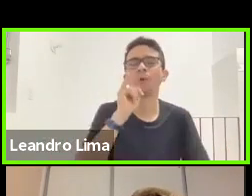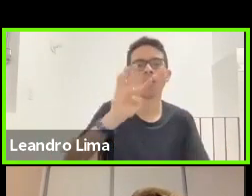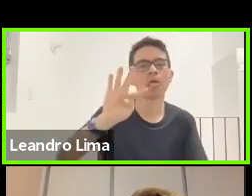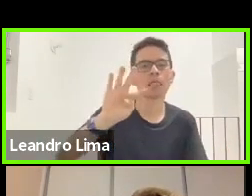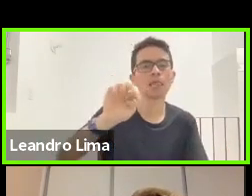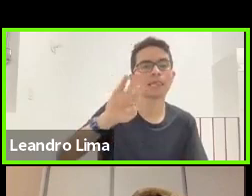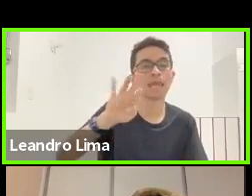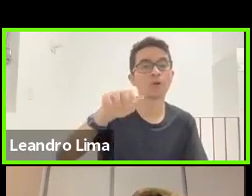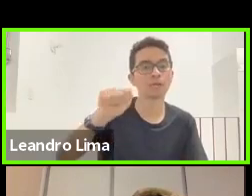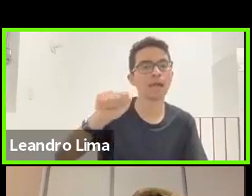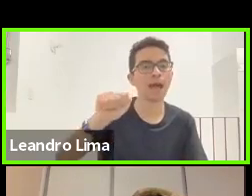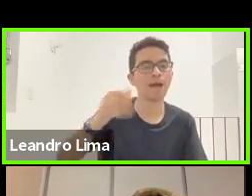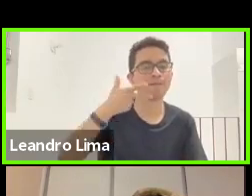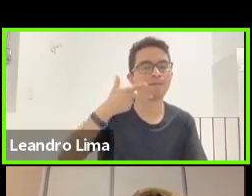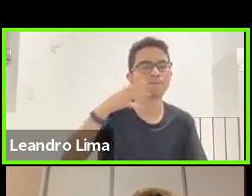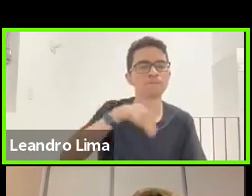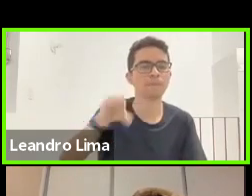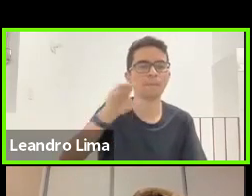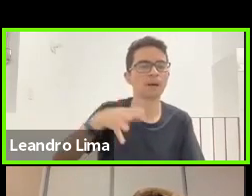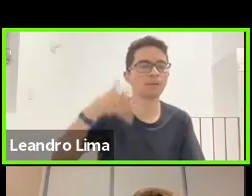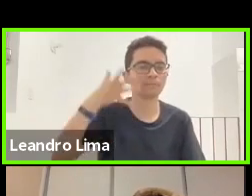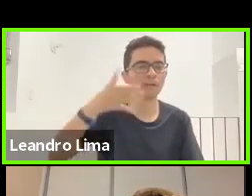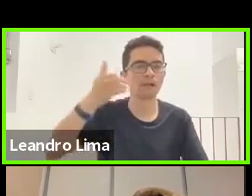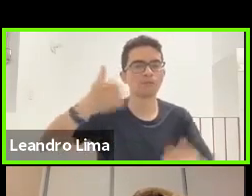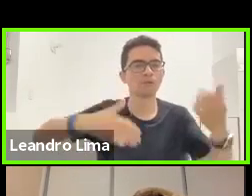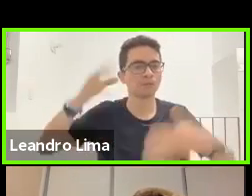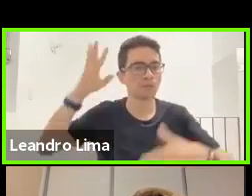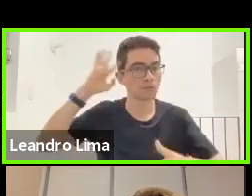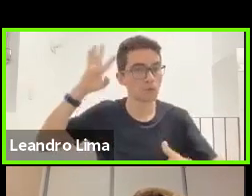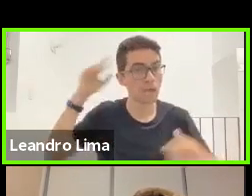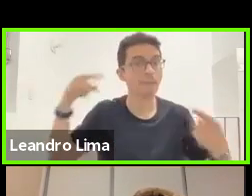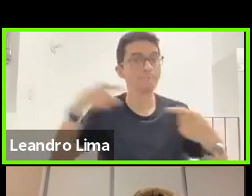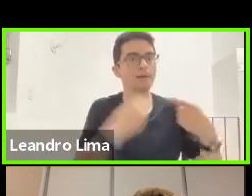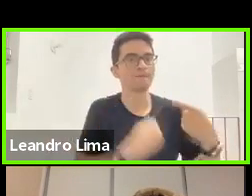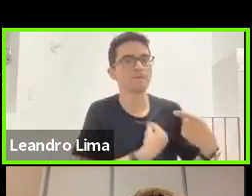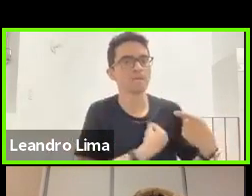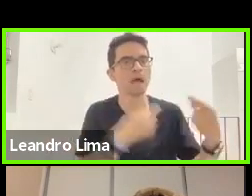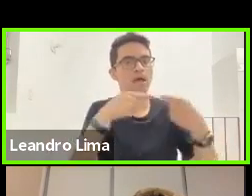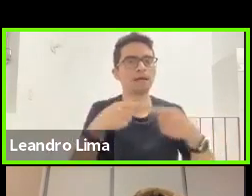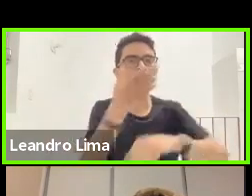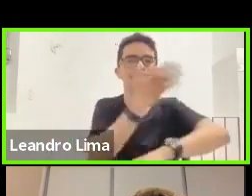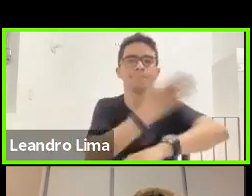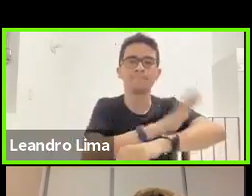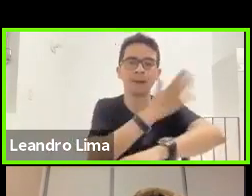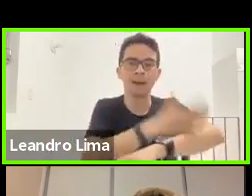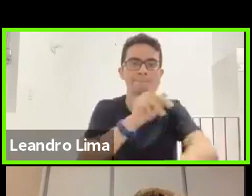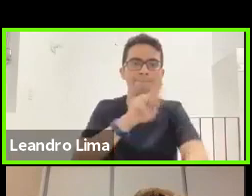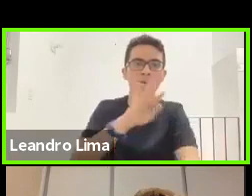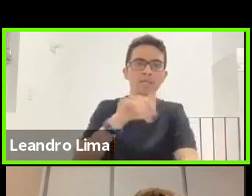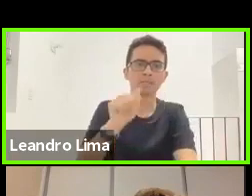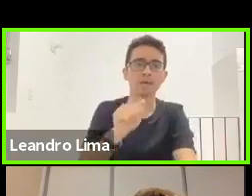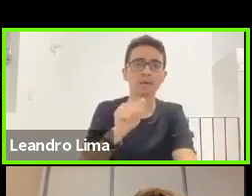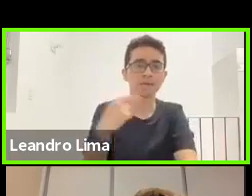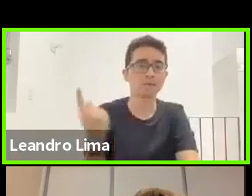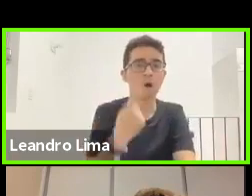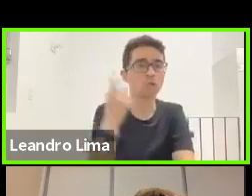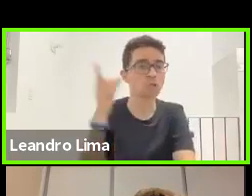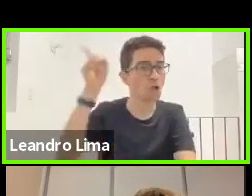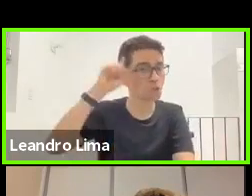in inside. cientific and every day cientific and everyday concept in cientific and everyday concept in the.